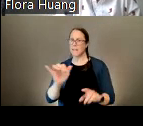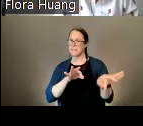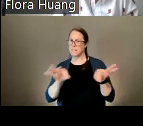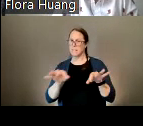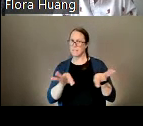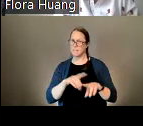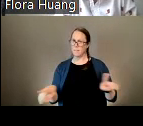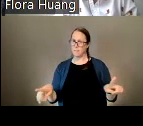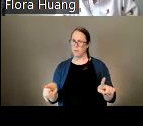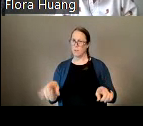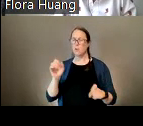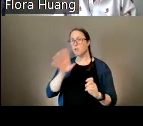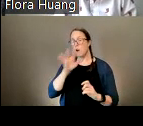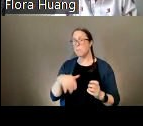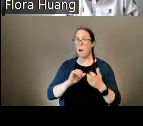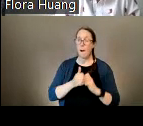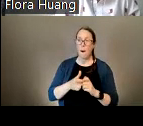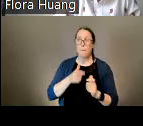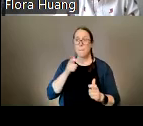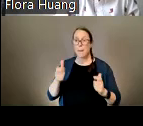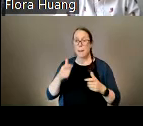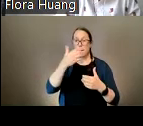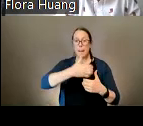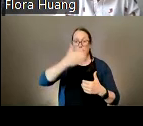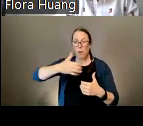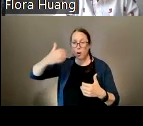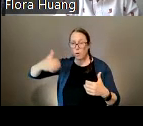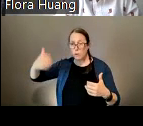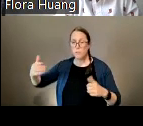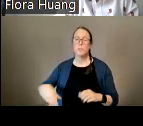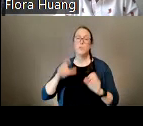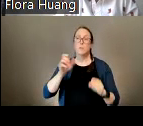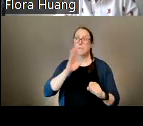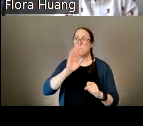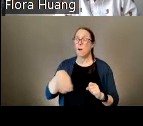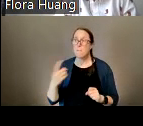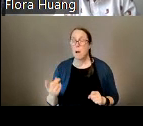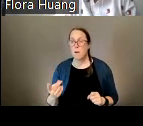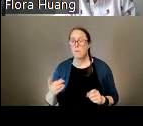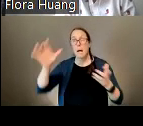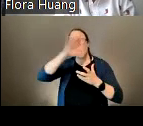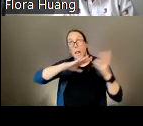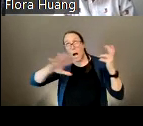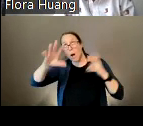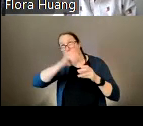the width of the pillars around the building. And you could talk about like the clouds in the sky. Are they fluffy?